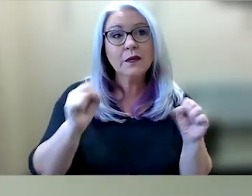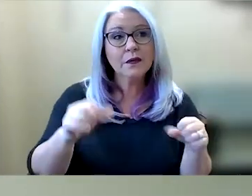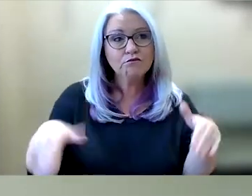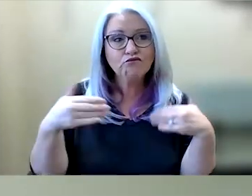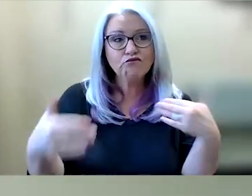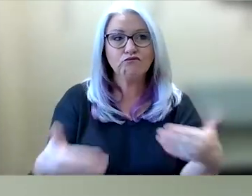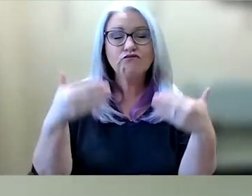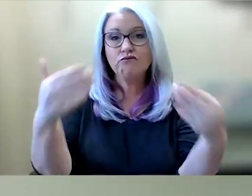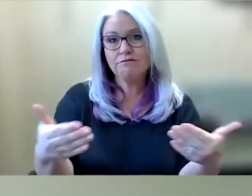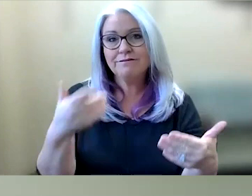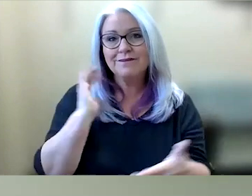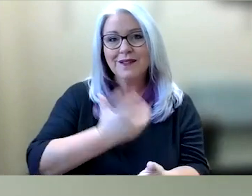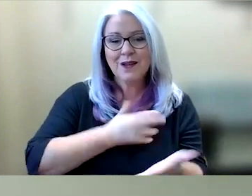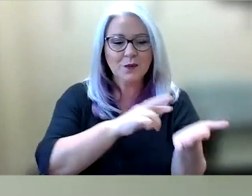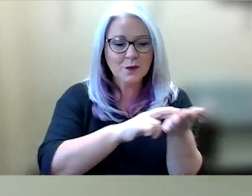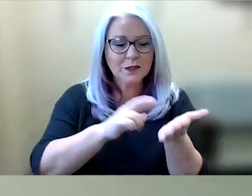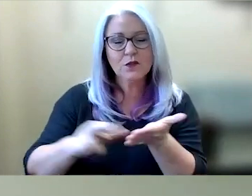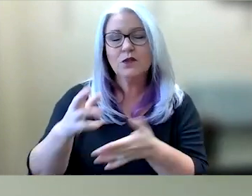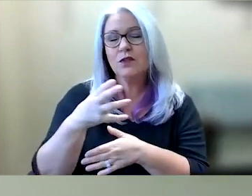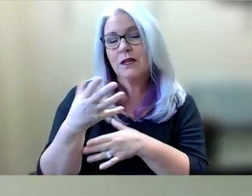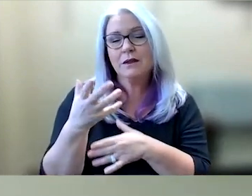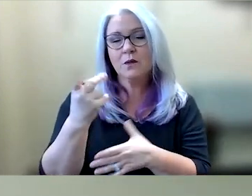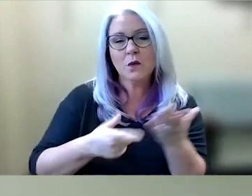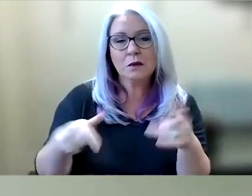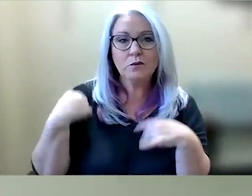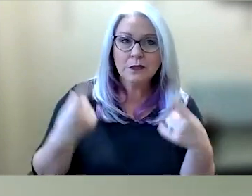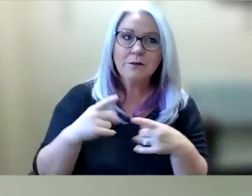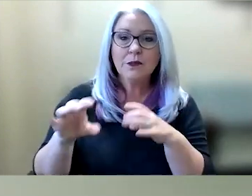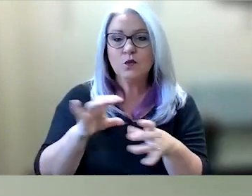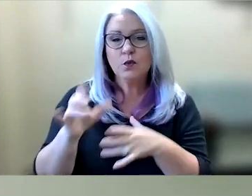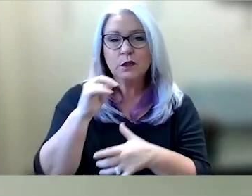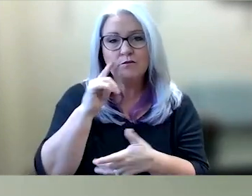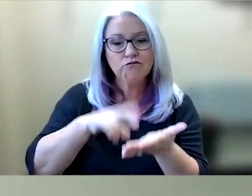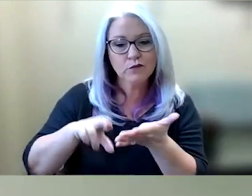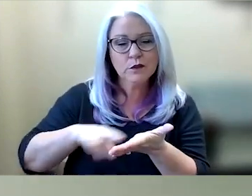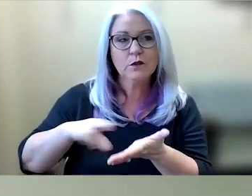the research that's been done. So the way that the world health